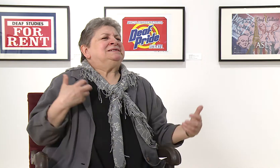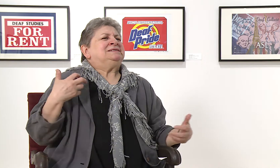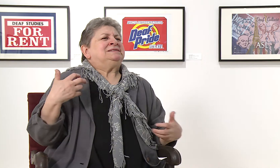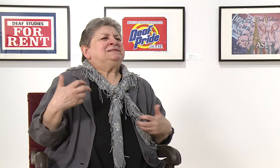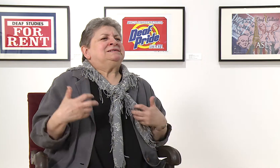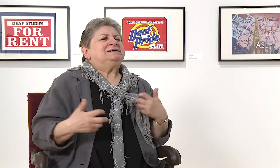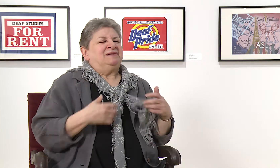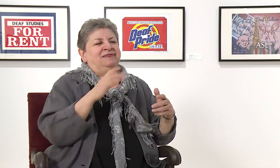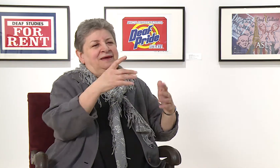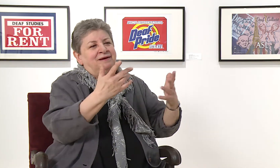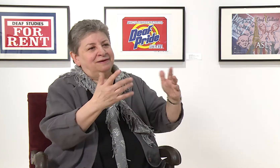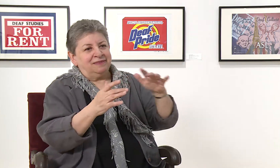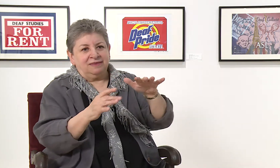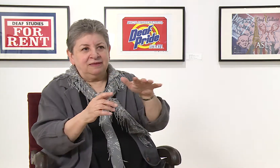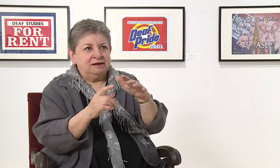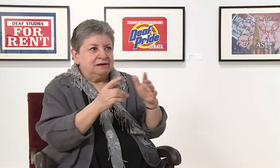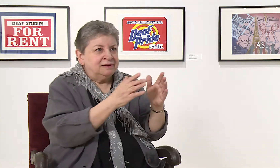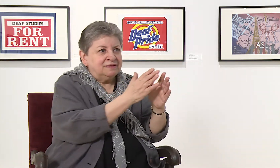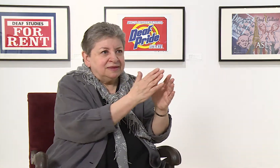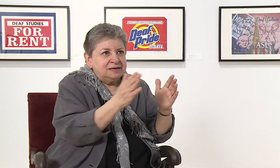and was met with the same resistance.